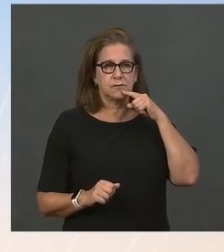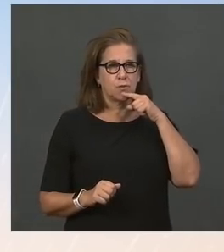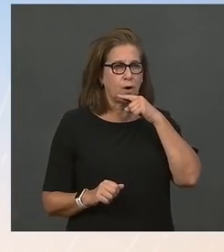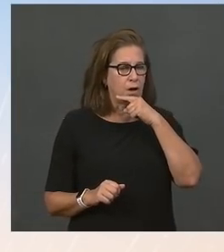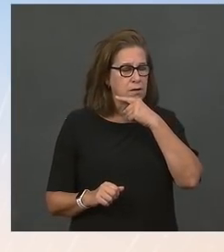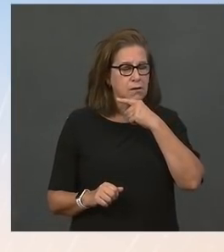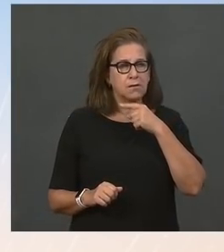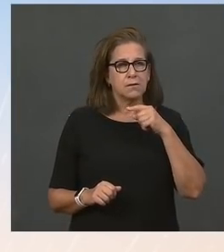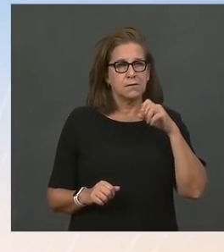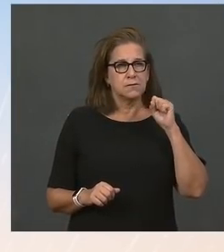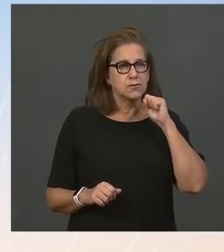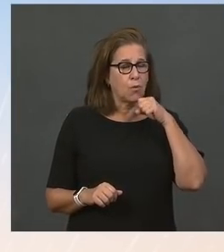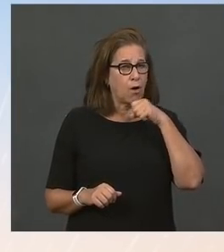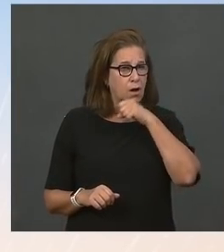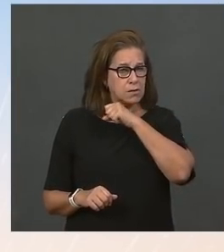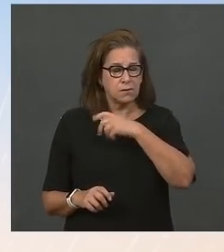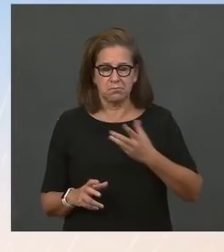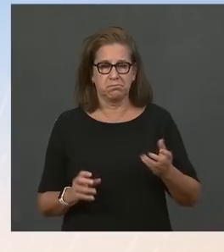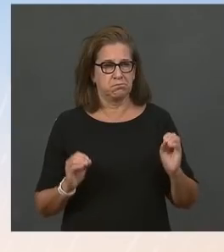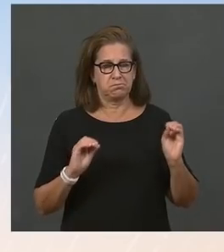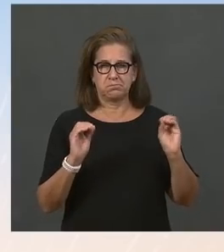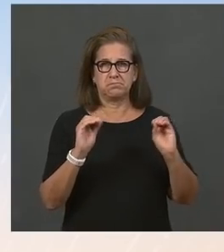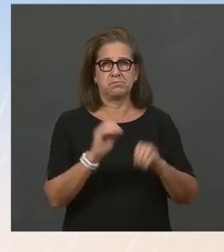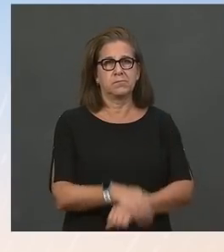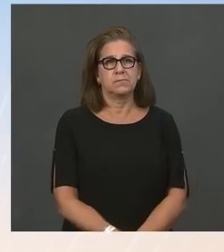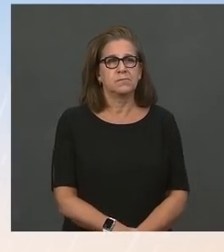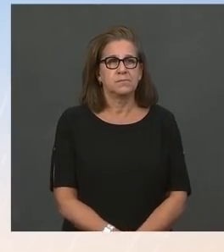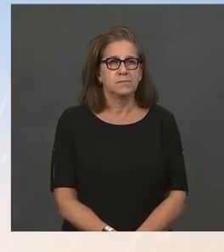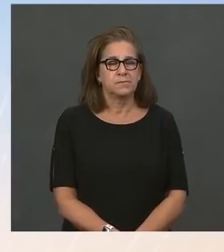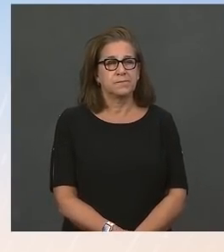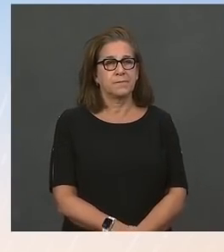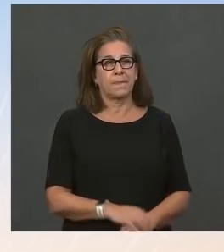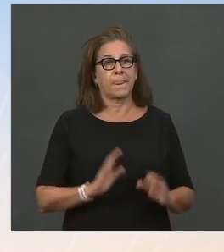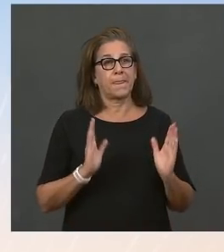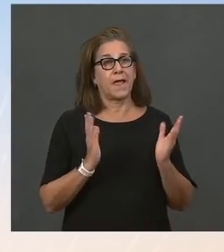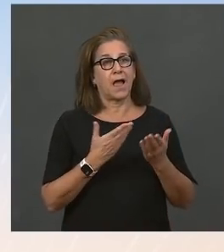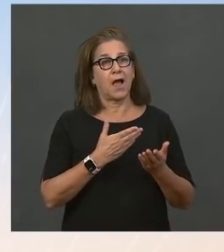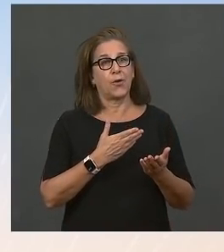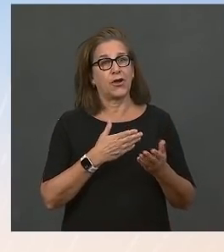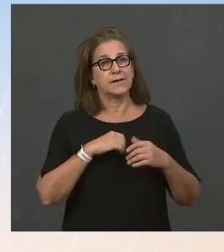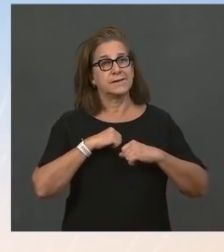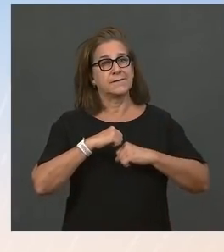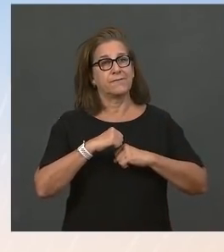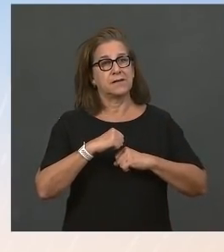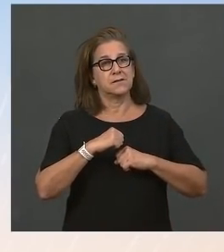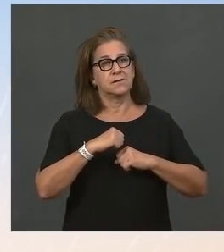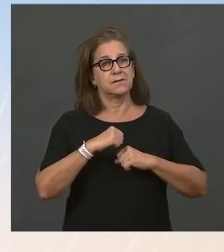There is no change in our policy. Our defense relationship with Taiwan is guided by the Taiwan Relations Act.